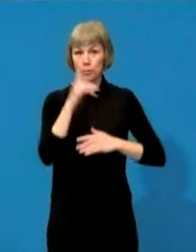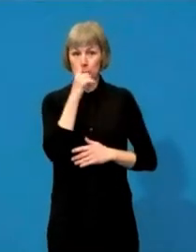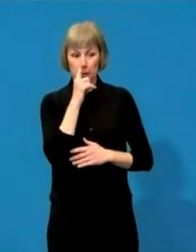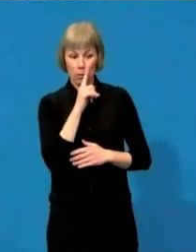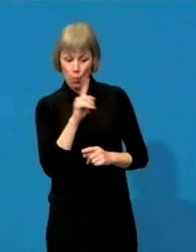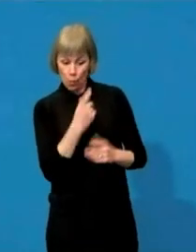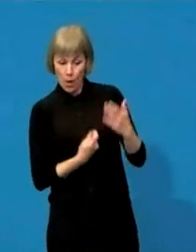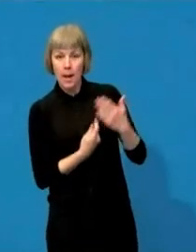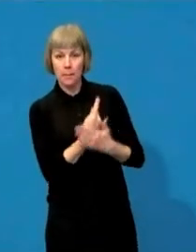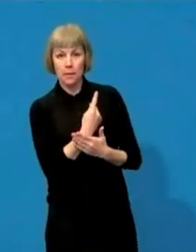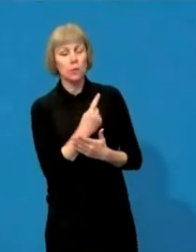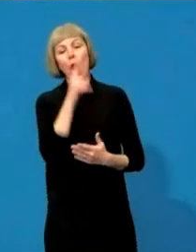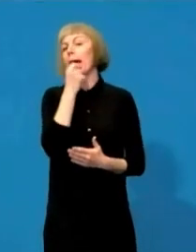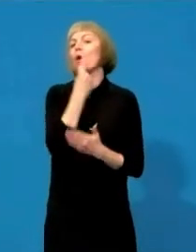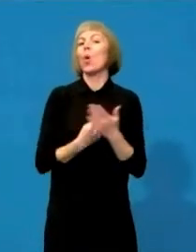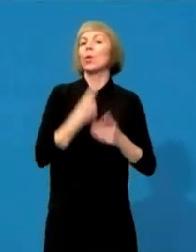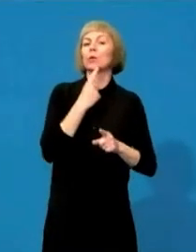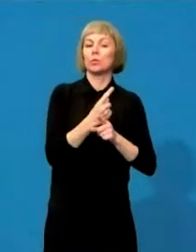for around Fitzroy, but it's all around family.